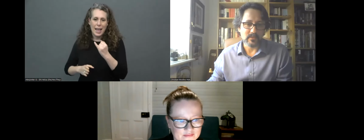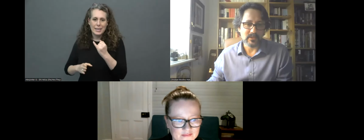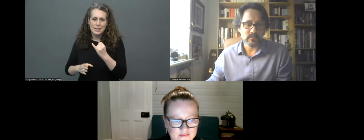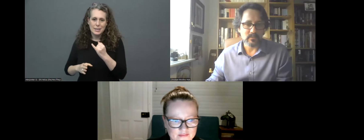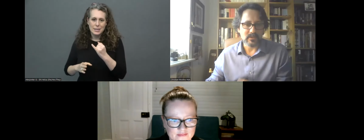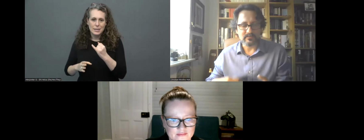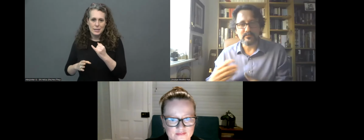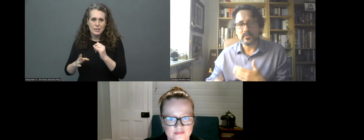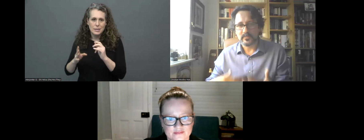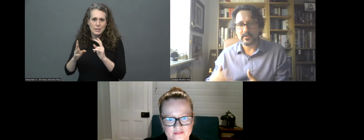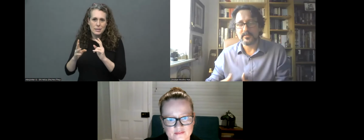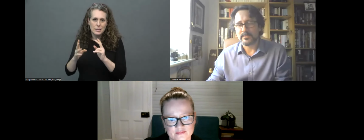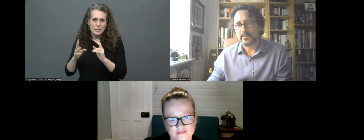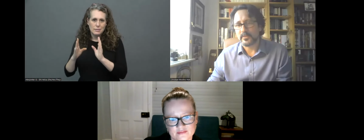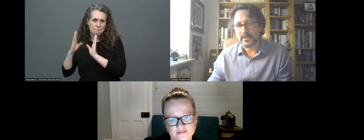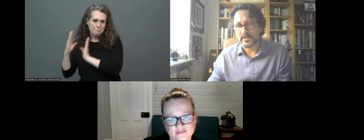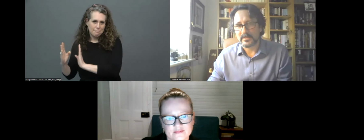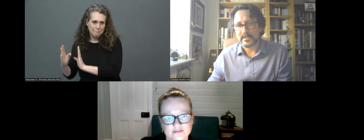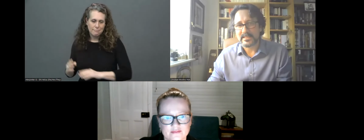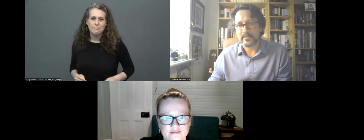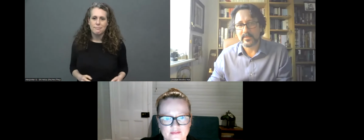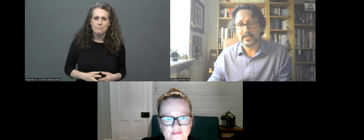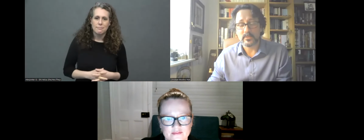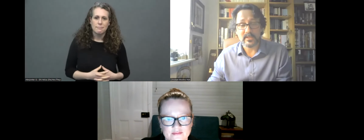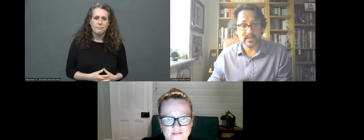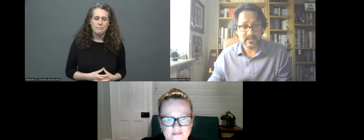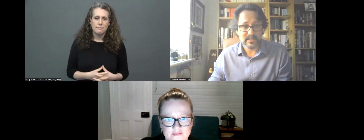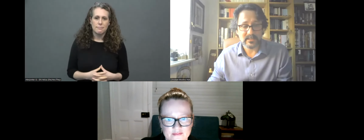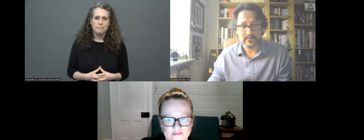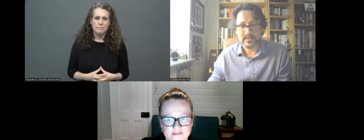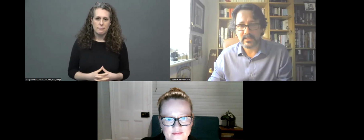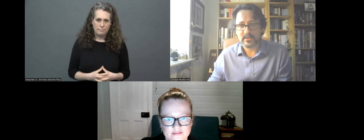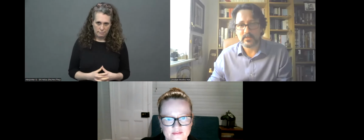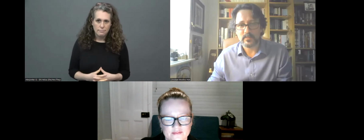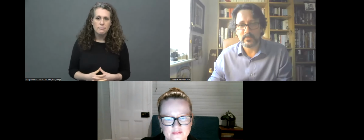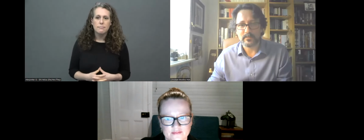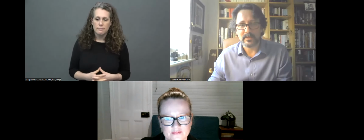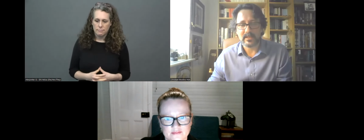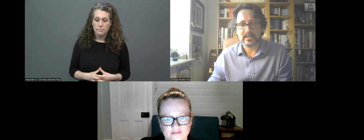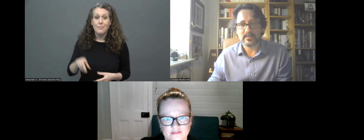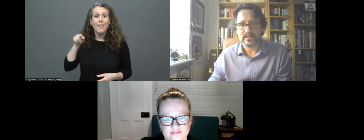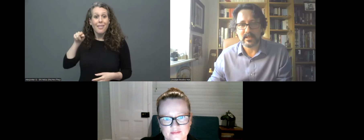in which we will move on a bit more in depth into the existing technical support mechanisms